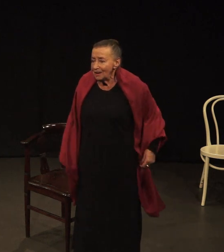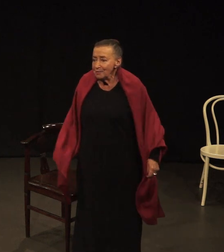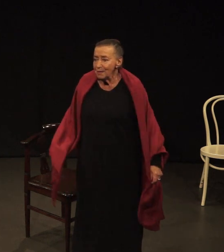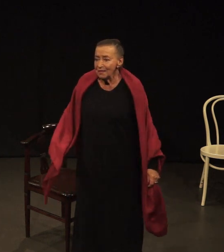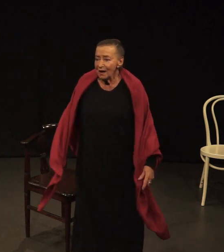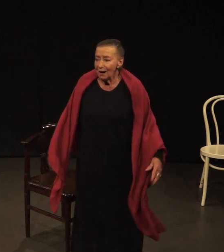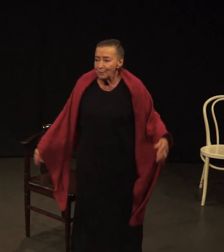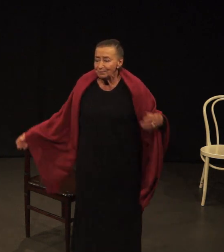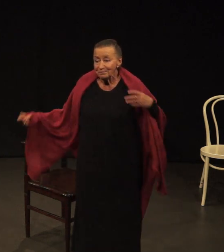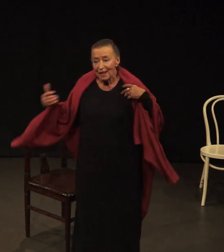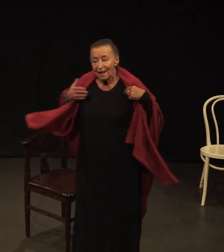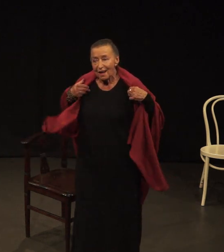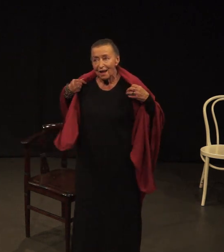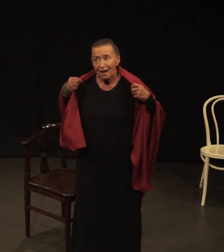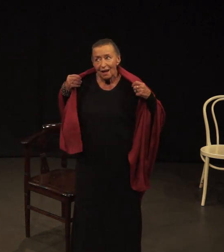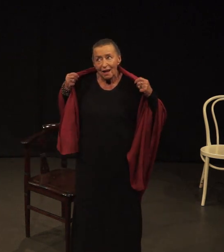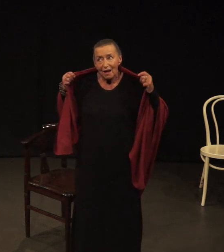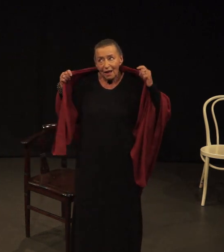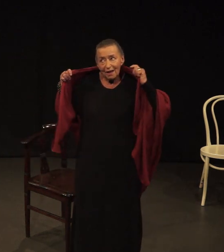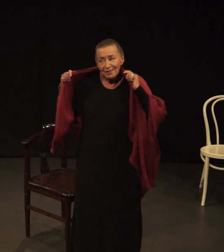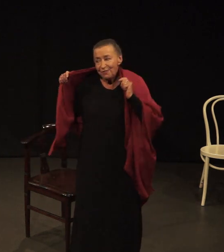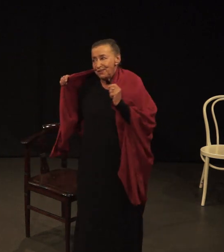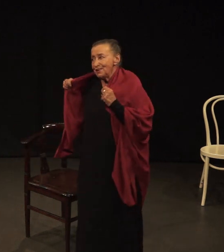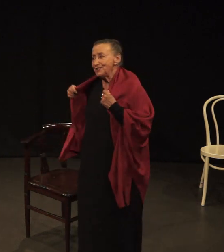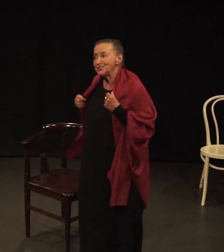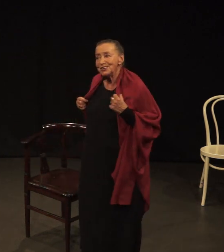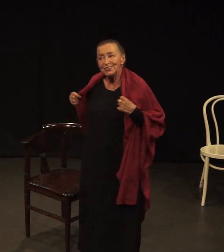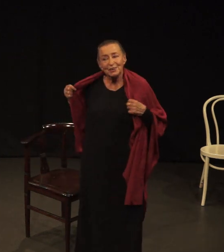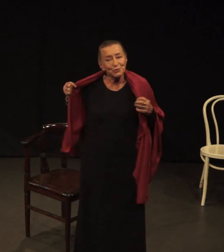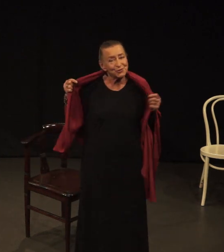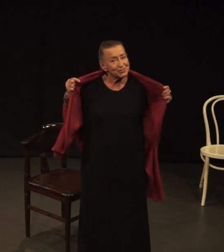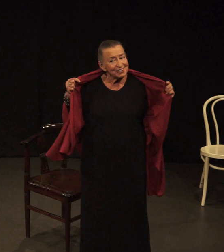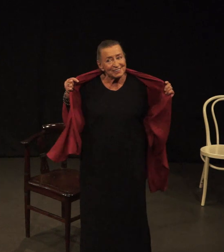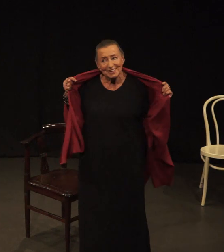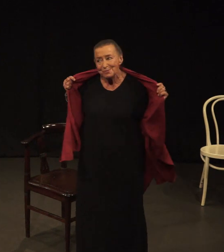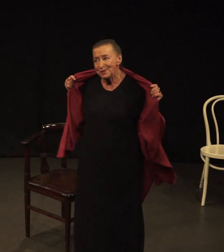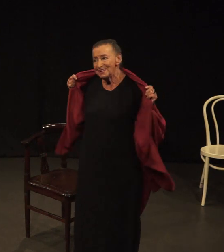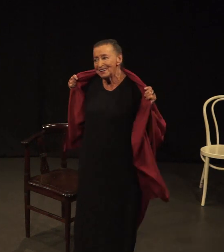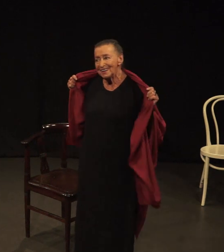But Telimena gathered neither kind.